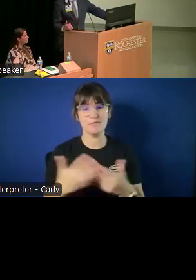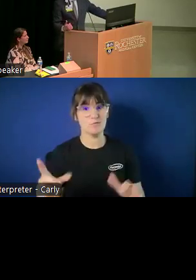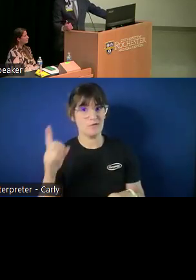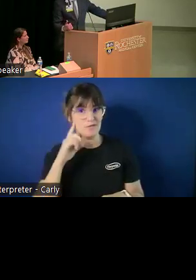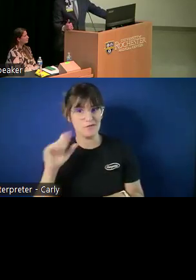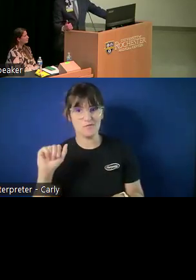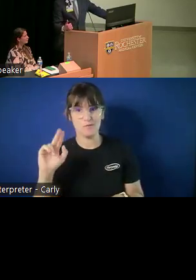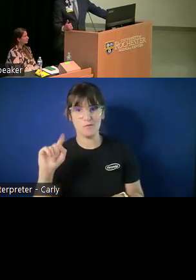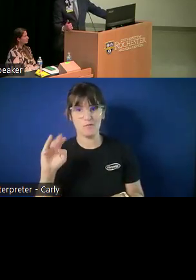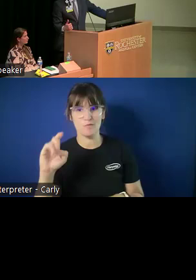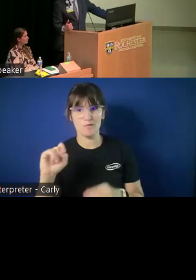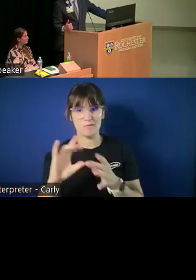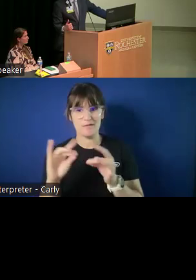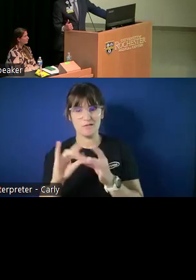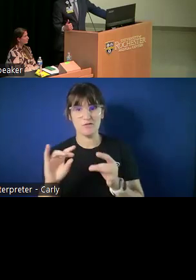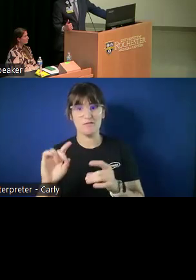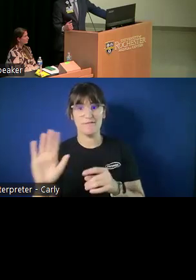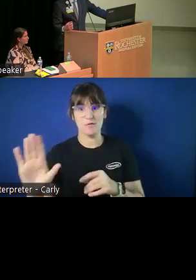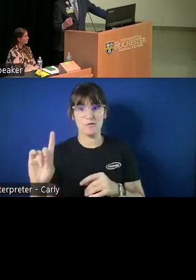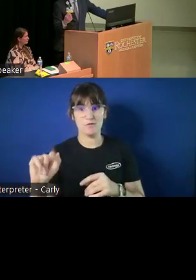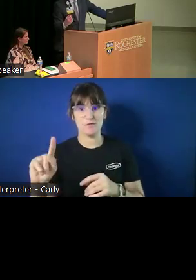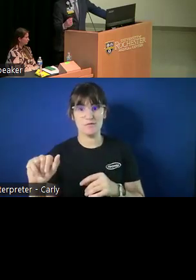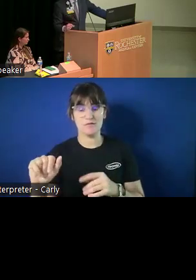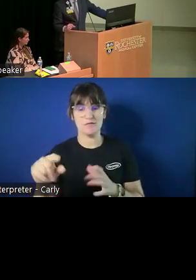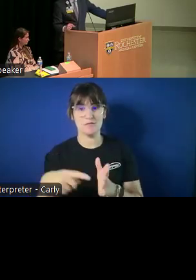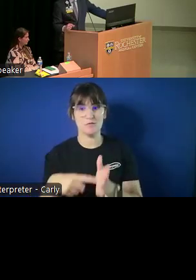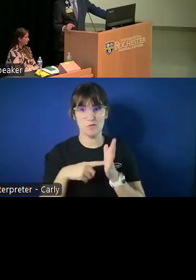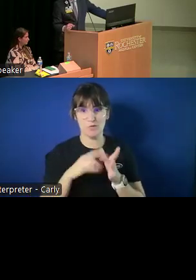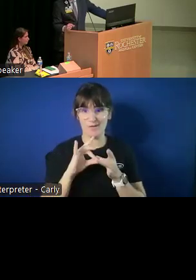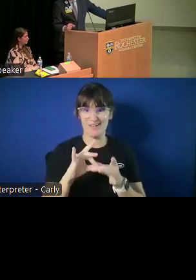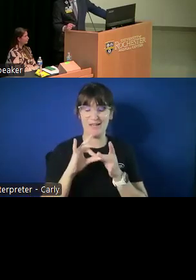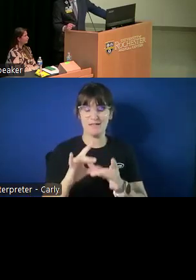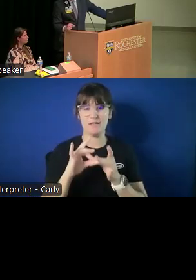mentioned earlier from her data that that uh that kind of connection is a real driver for those